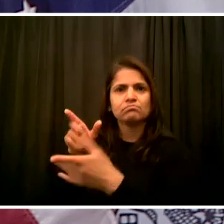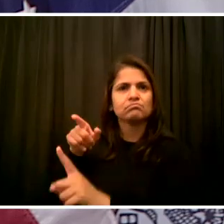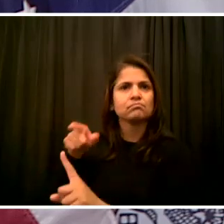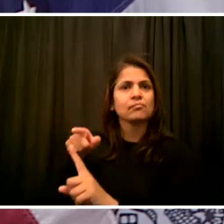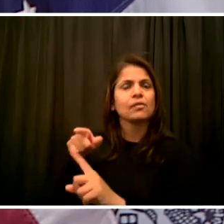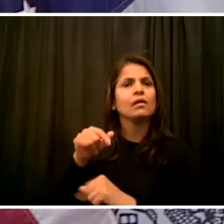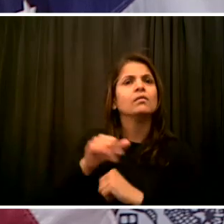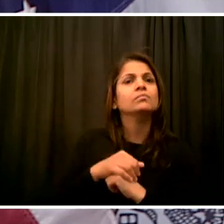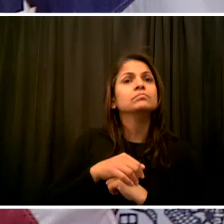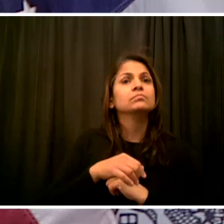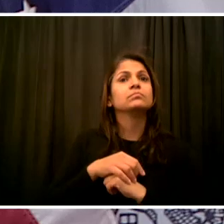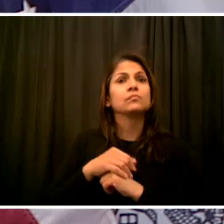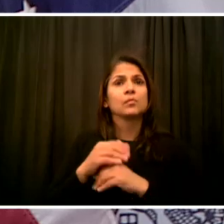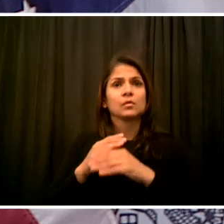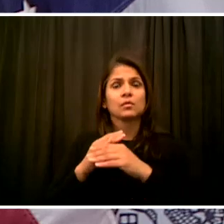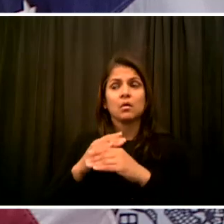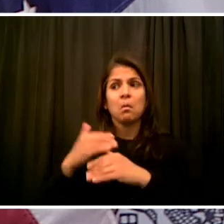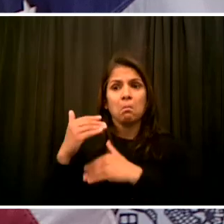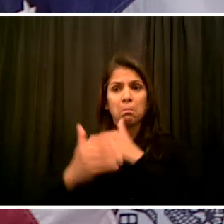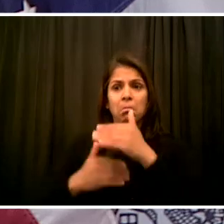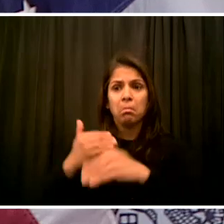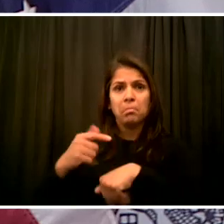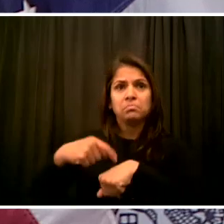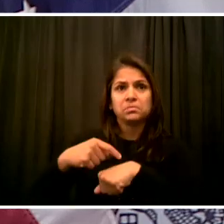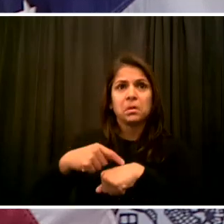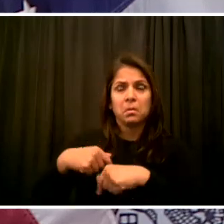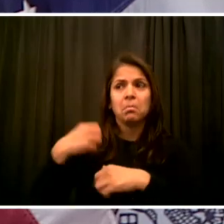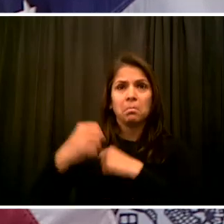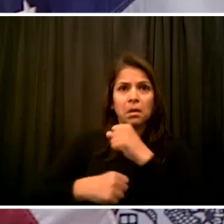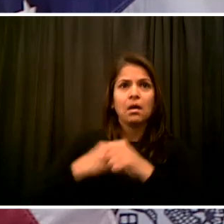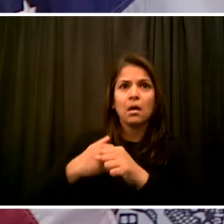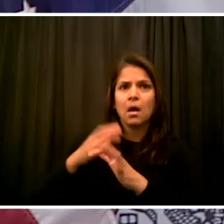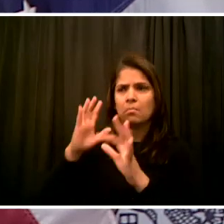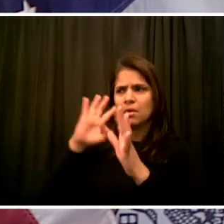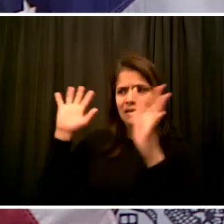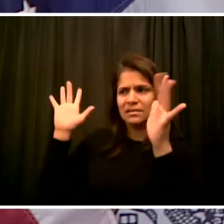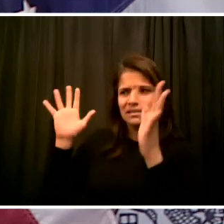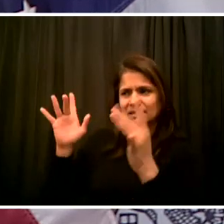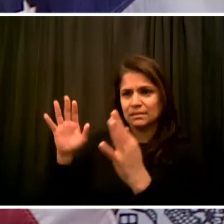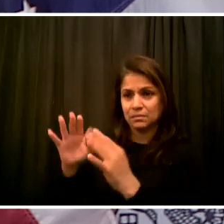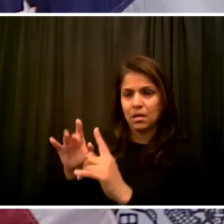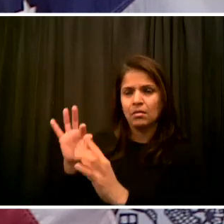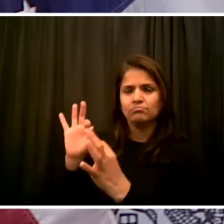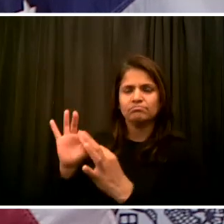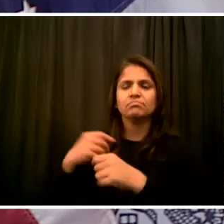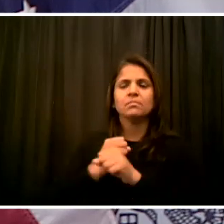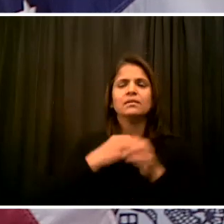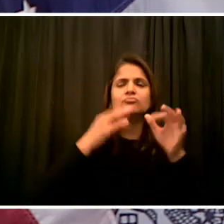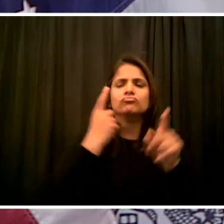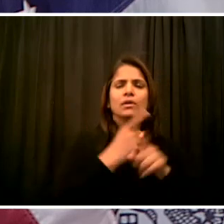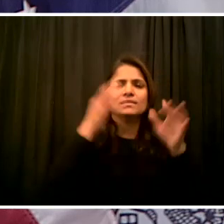ALIK I THINK THAT WILL PROVE TO HAVE BEEN THE RIGHT TNGHI TO DO ON SO MANY LEVELS.